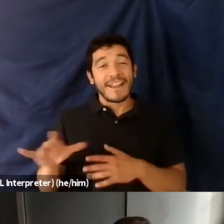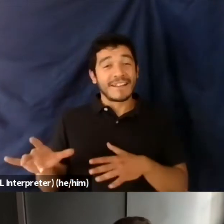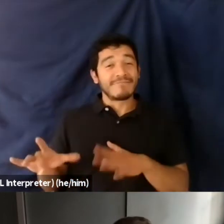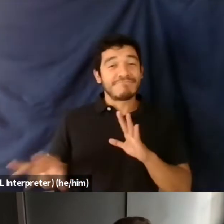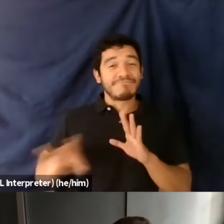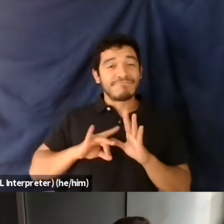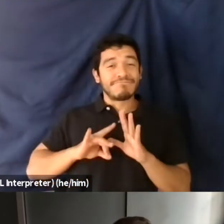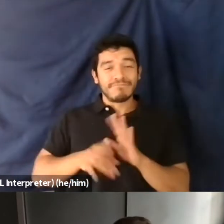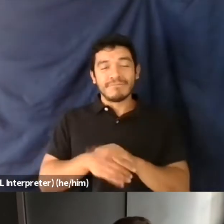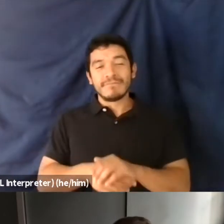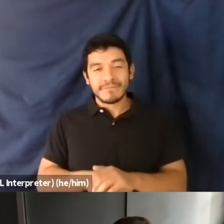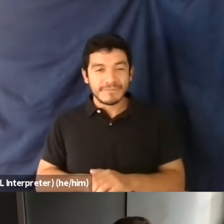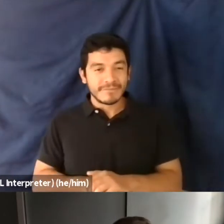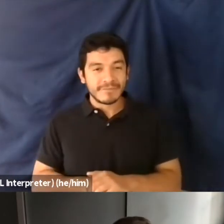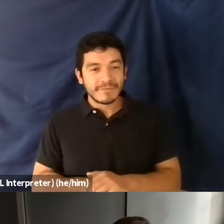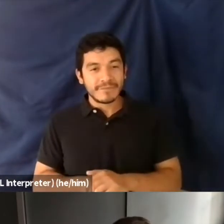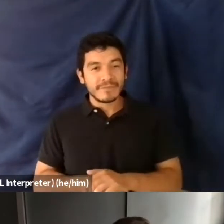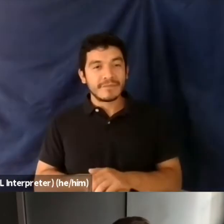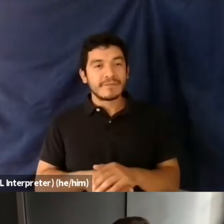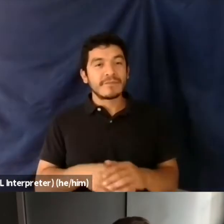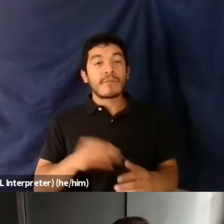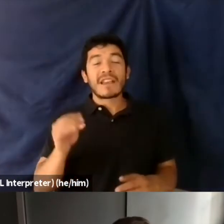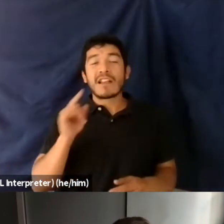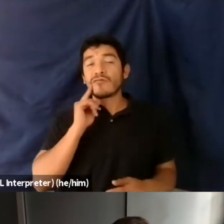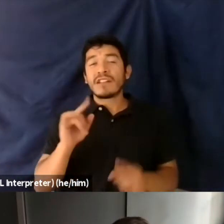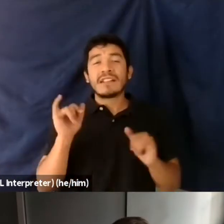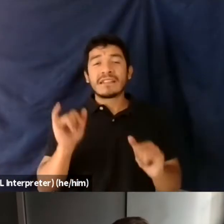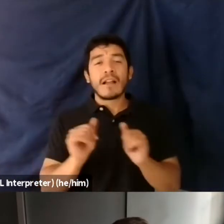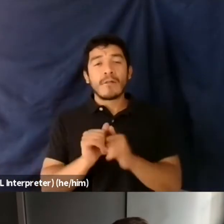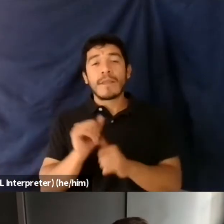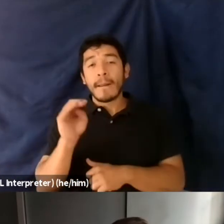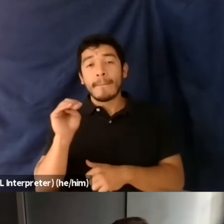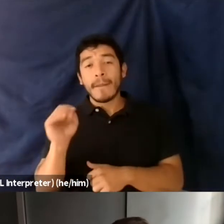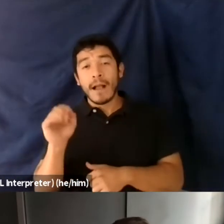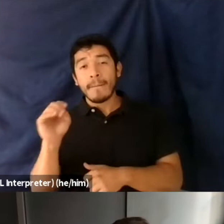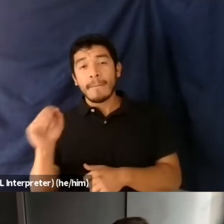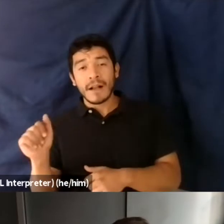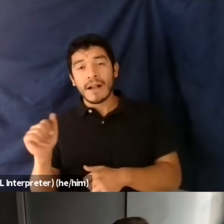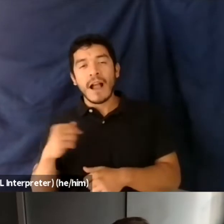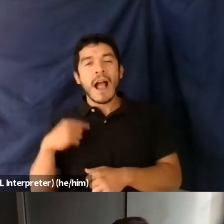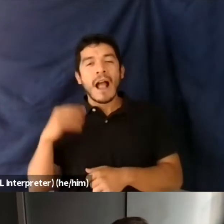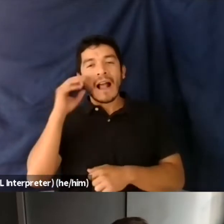Yeah, and just hanging out with mama, like getting, like, I think Max, like the it's like the beauty